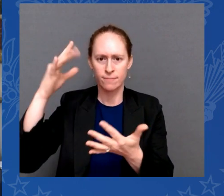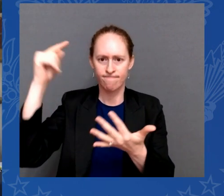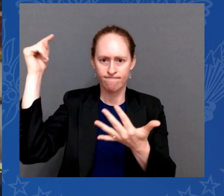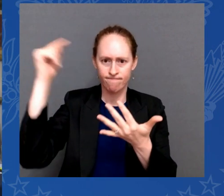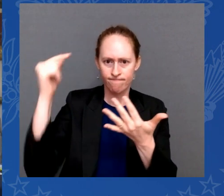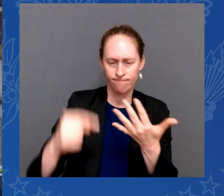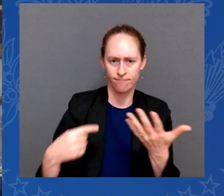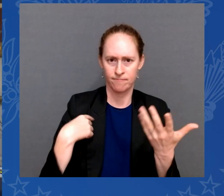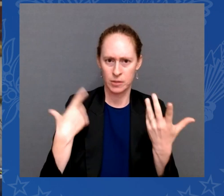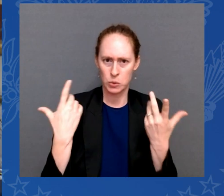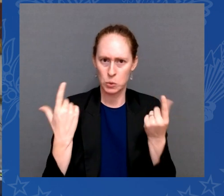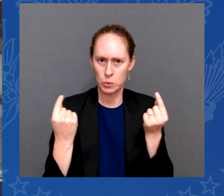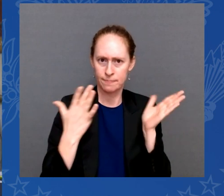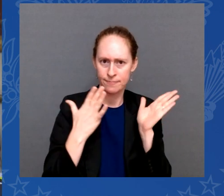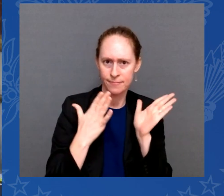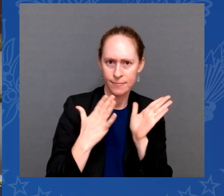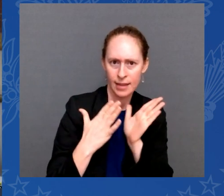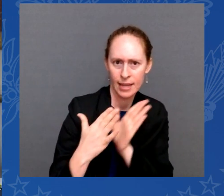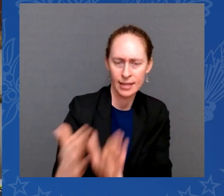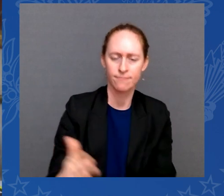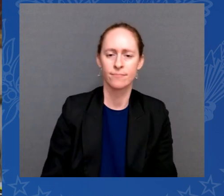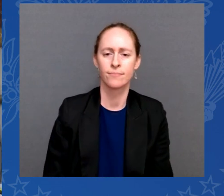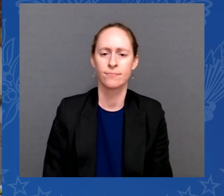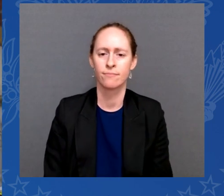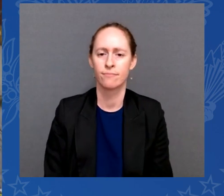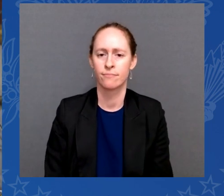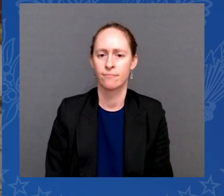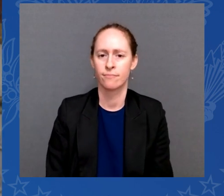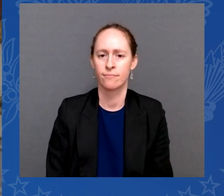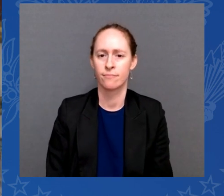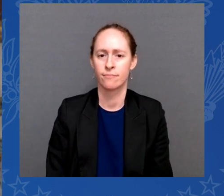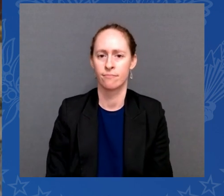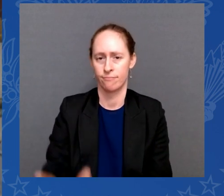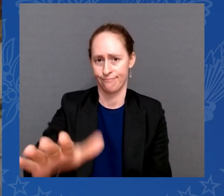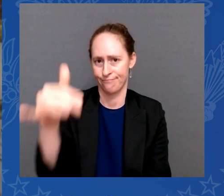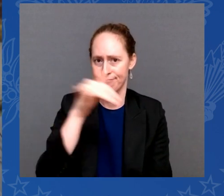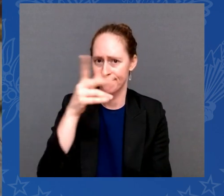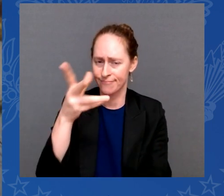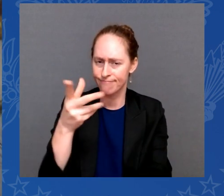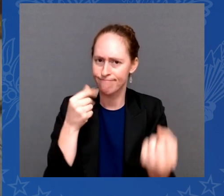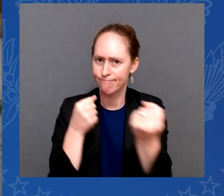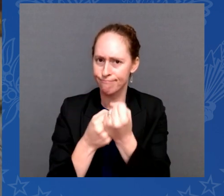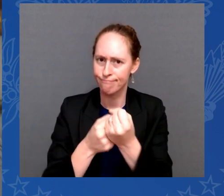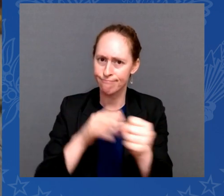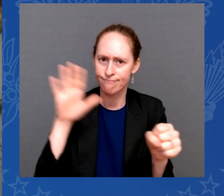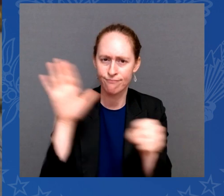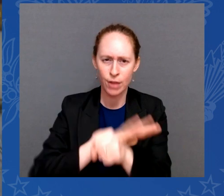in explaining how important it is to make sure we are protecting the rights of all Americans, but especially women.